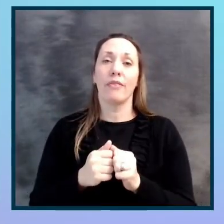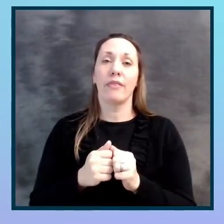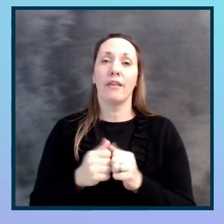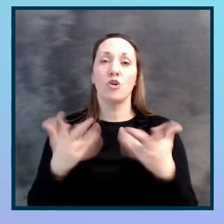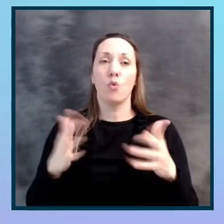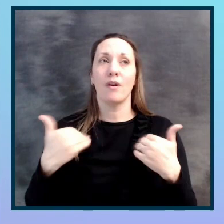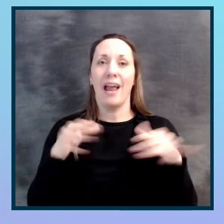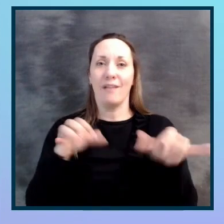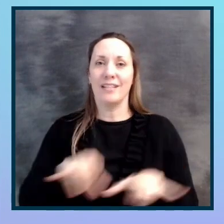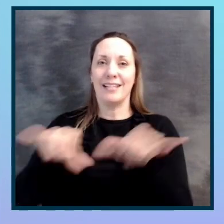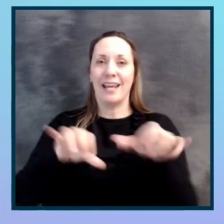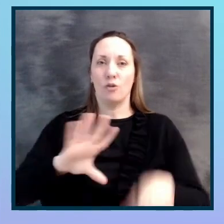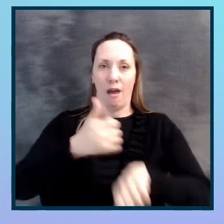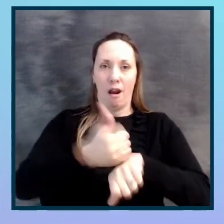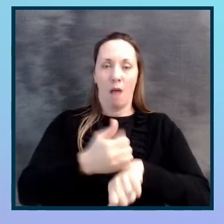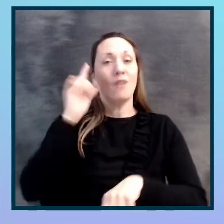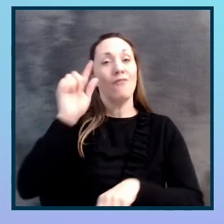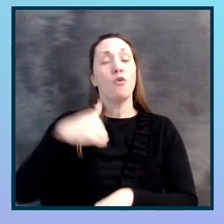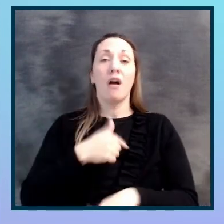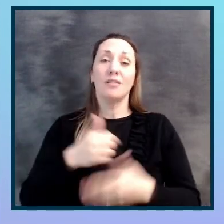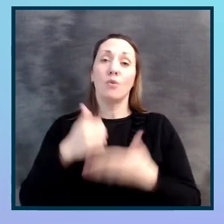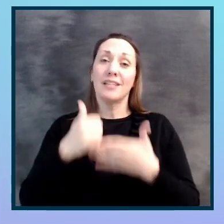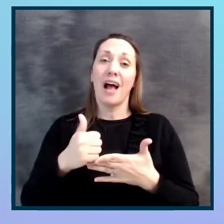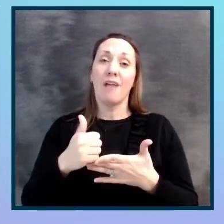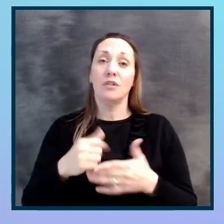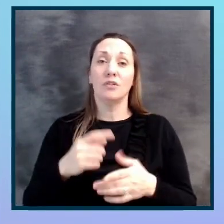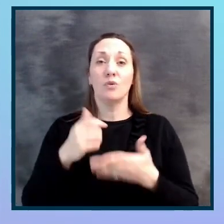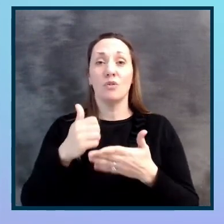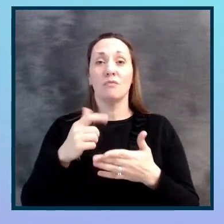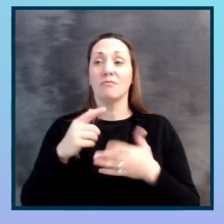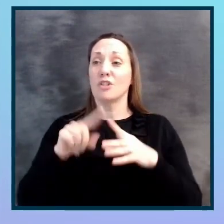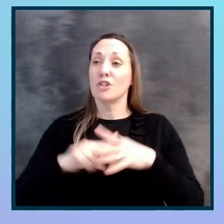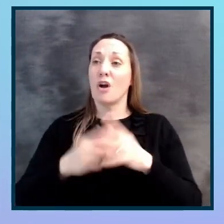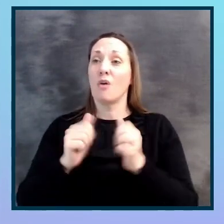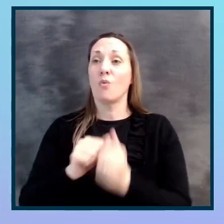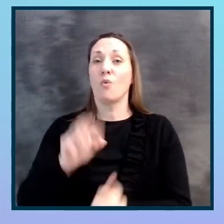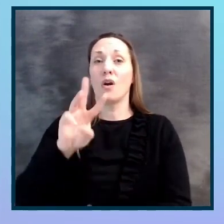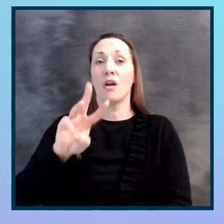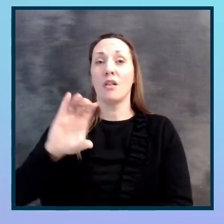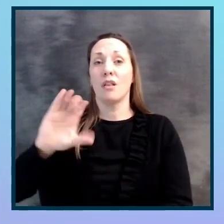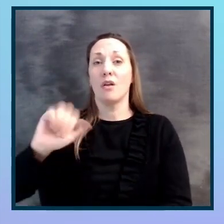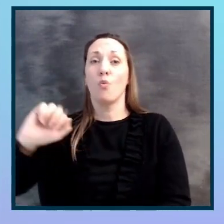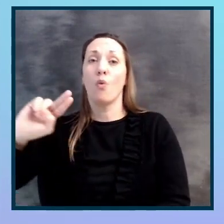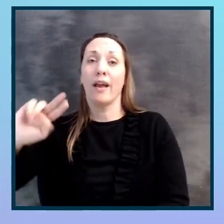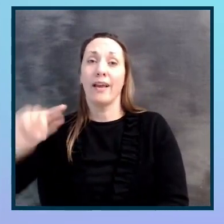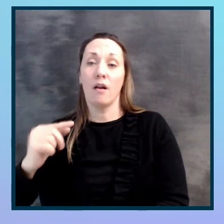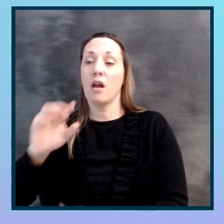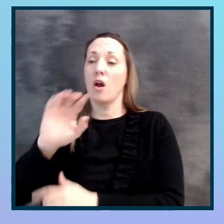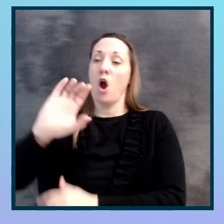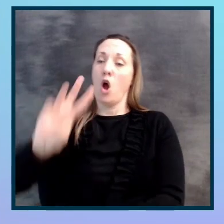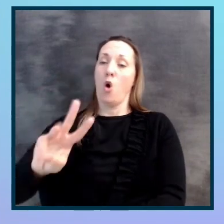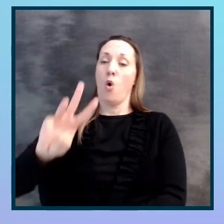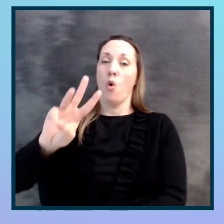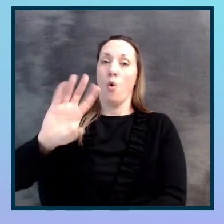And so for us, it was really helpful to start with WCAG and just really understand and go through what parts of those standards